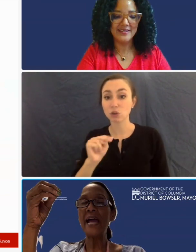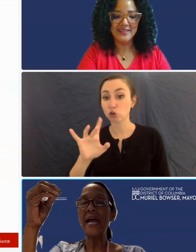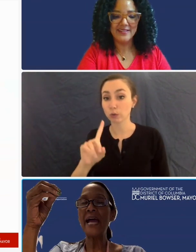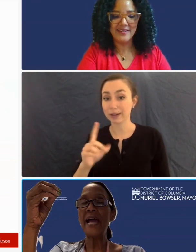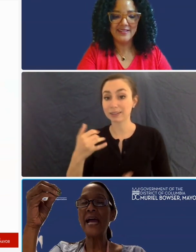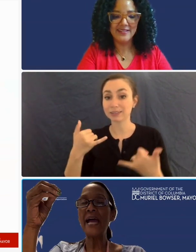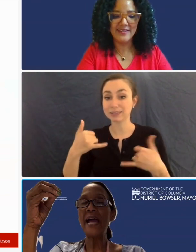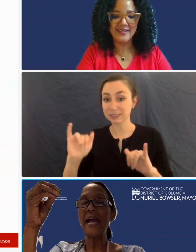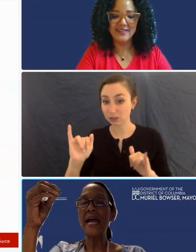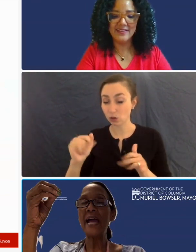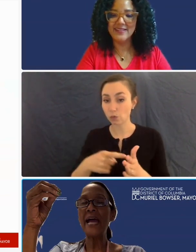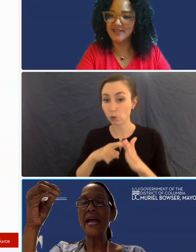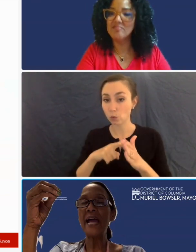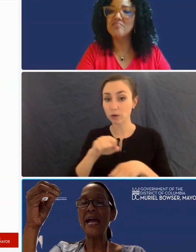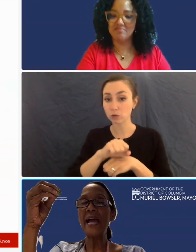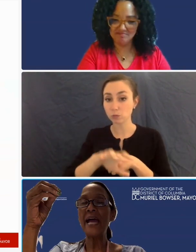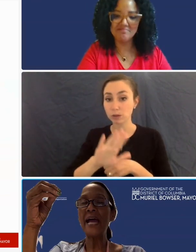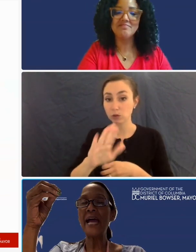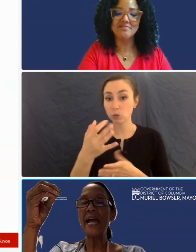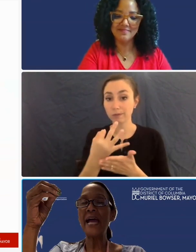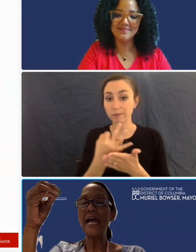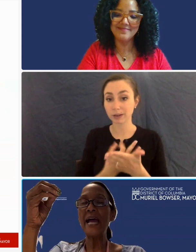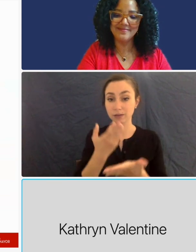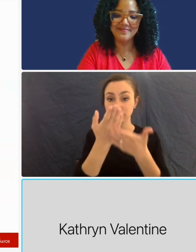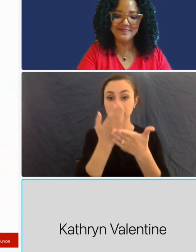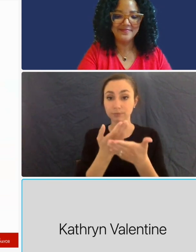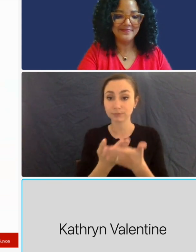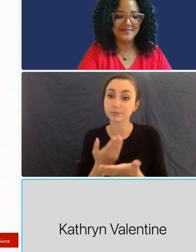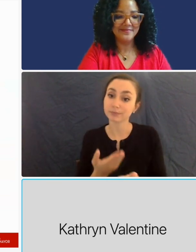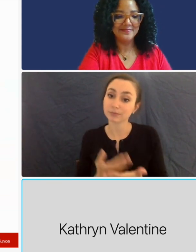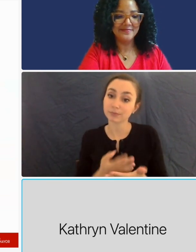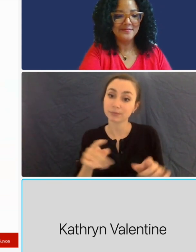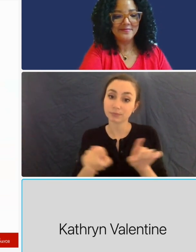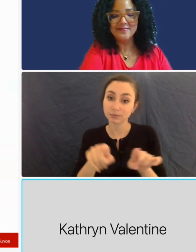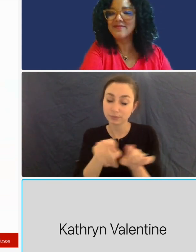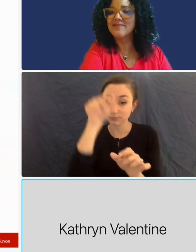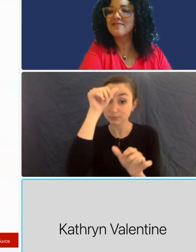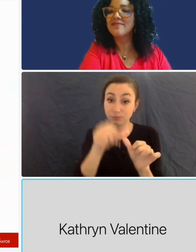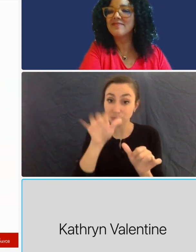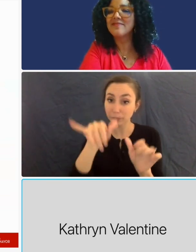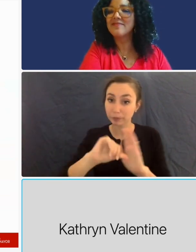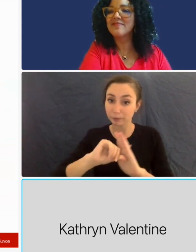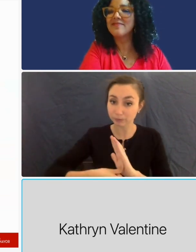financial documentation so i also want to just bring that home whether you have you know chosen